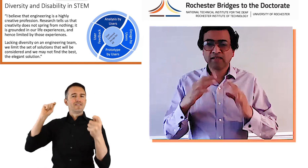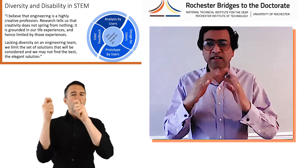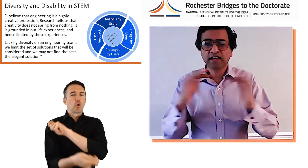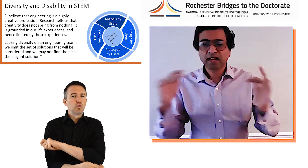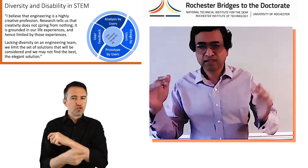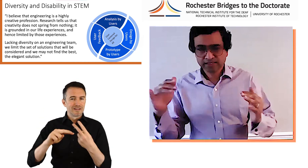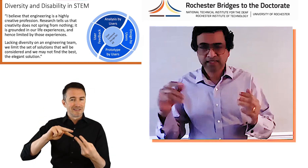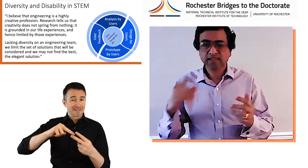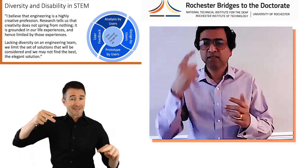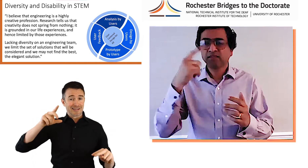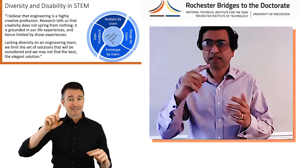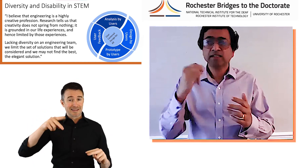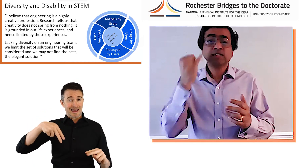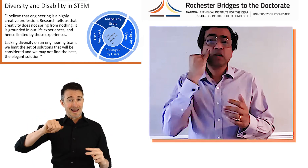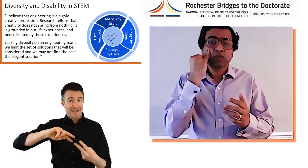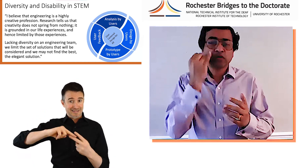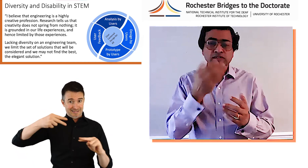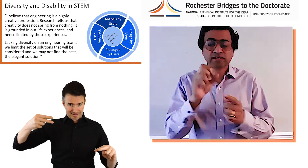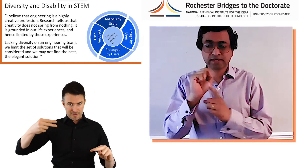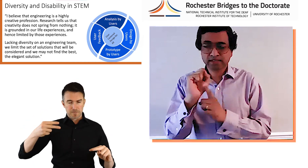For example, you have to have diversity.